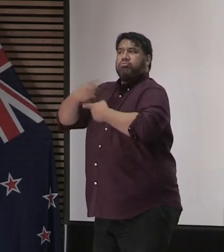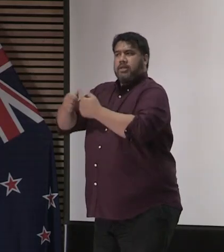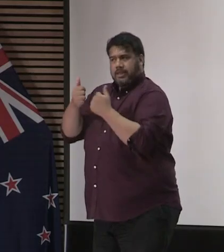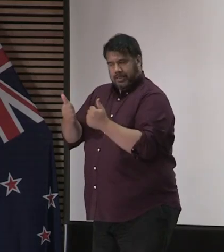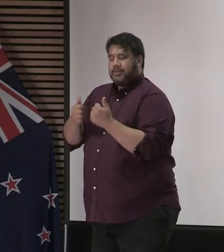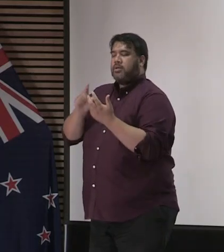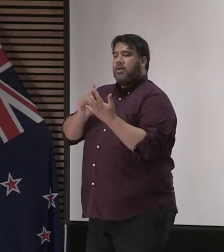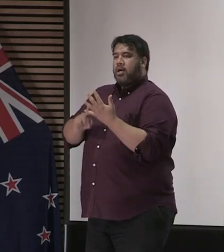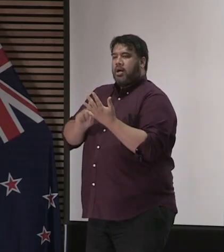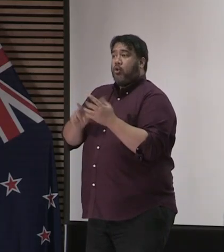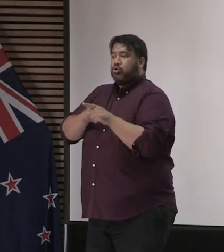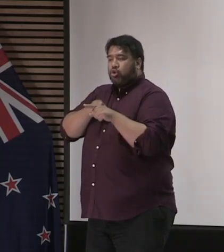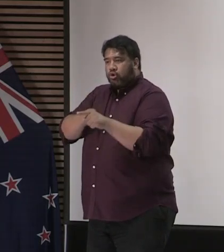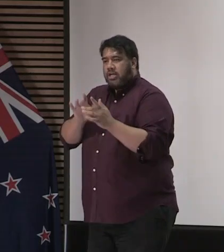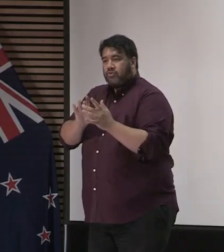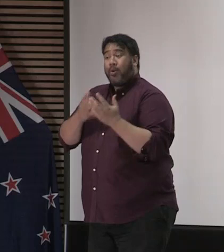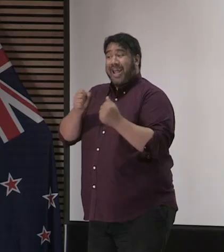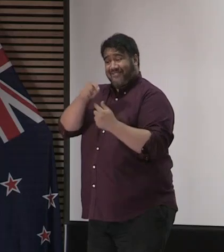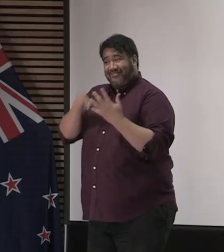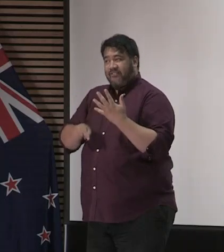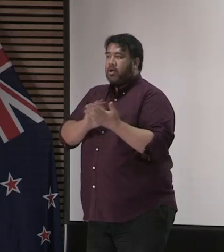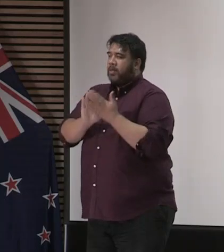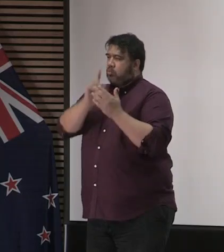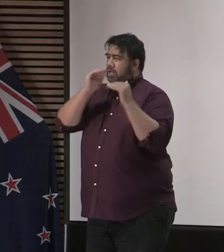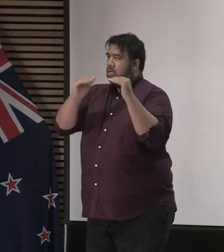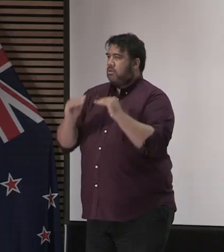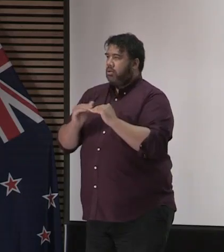outbreaks, very good testing capacity and widespread